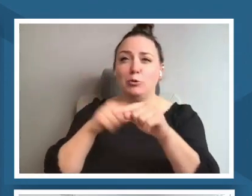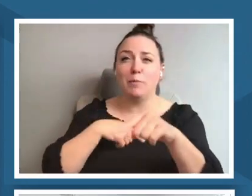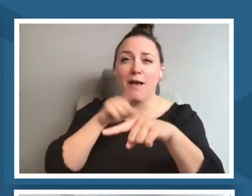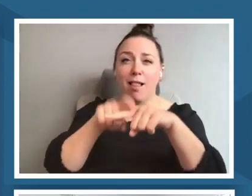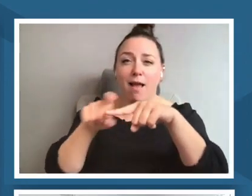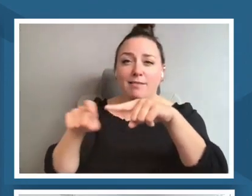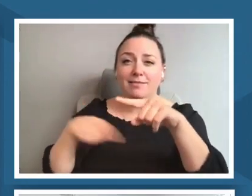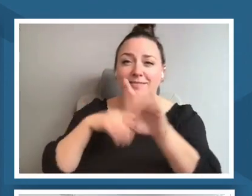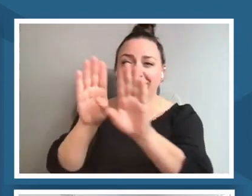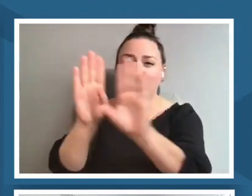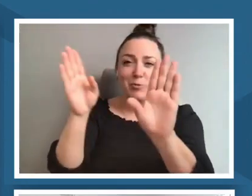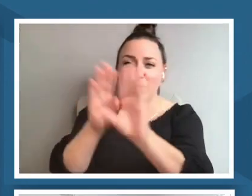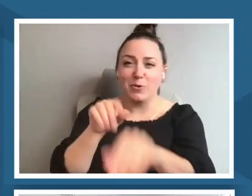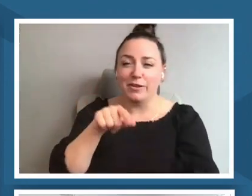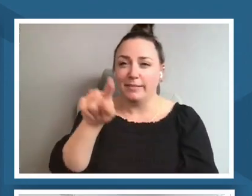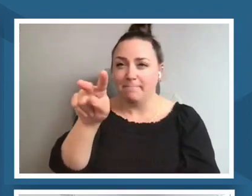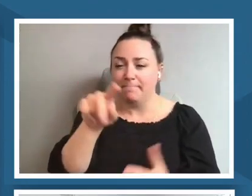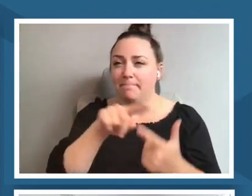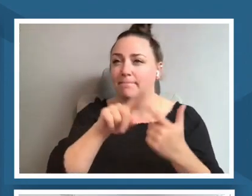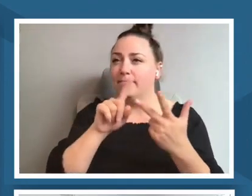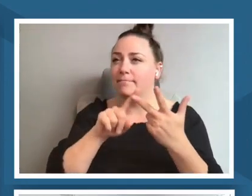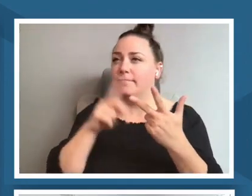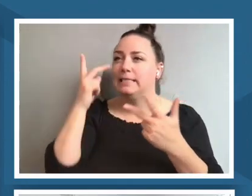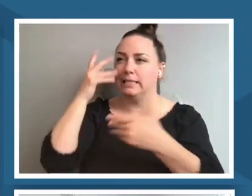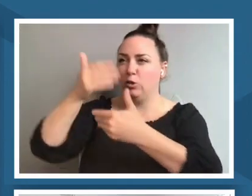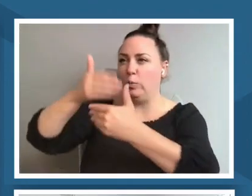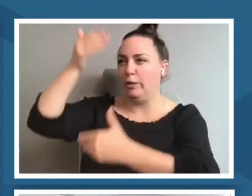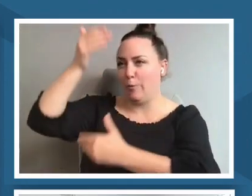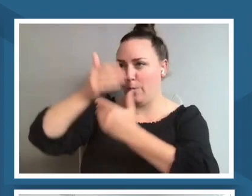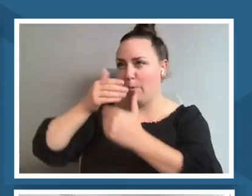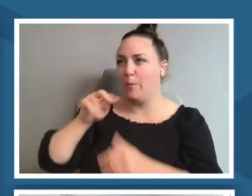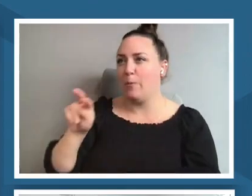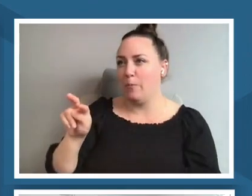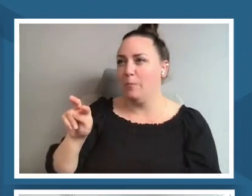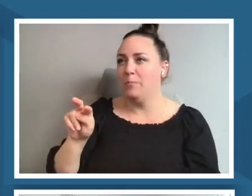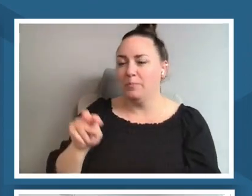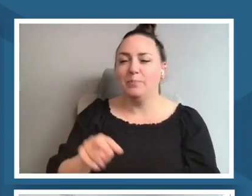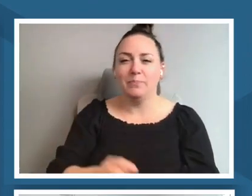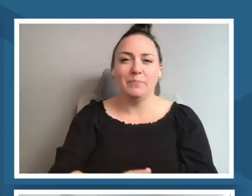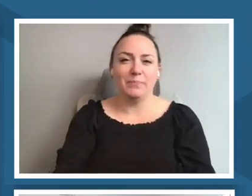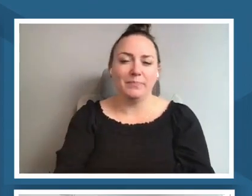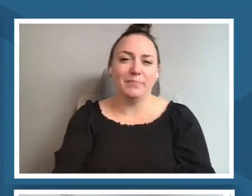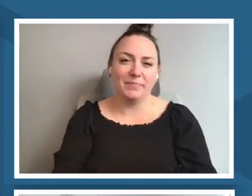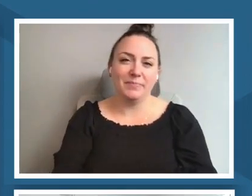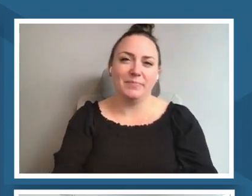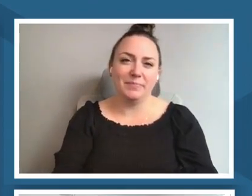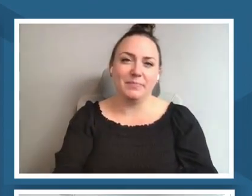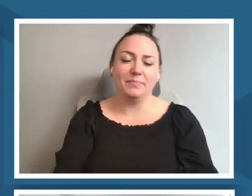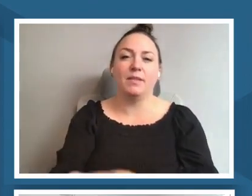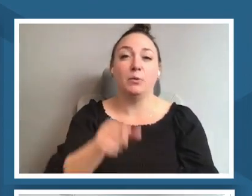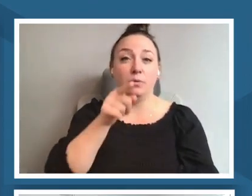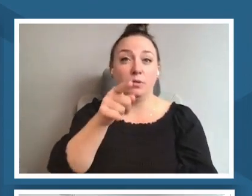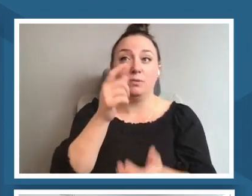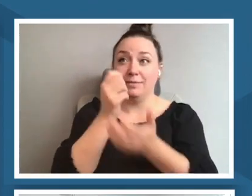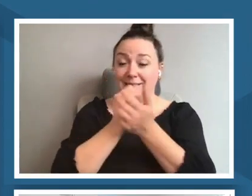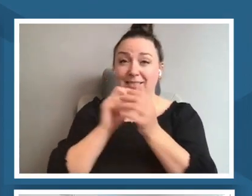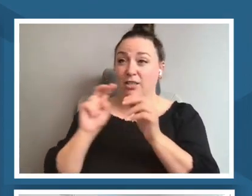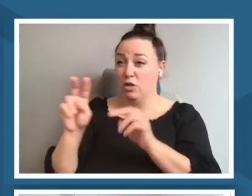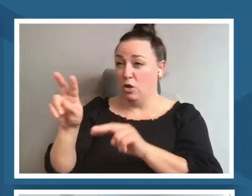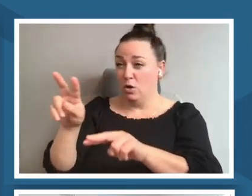and i see a window